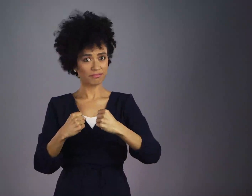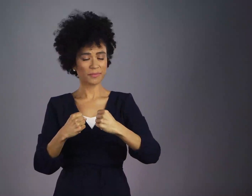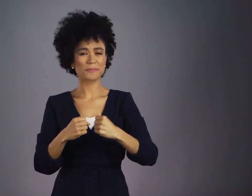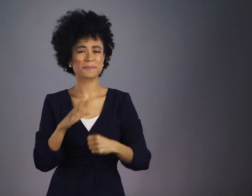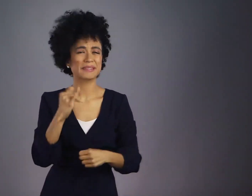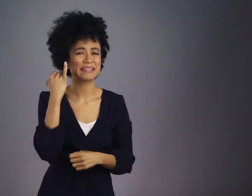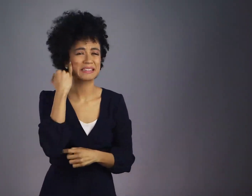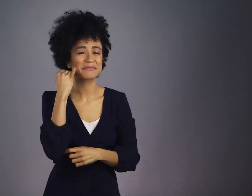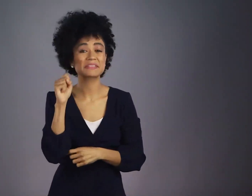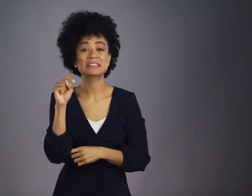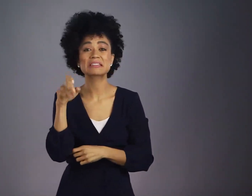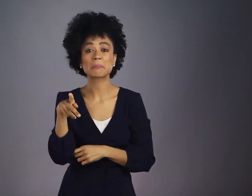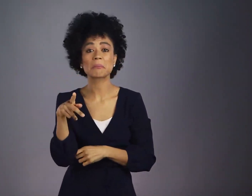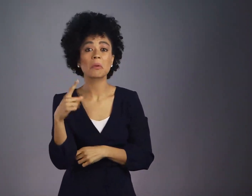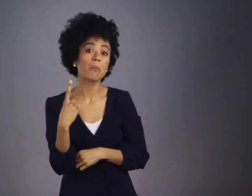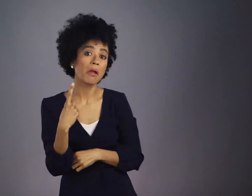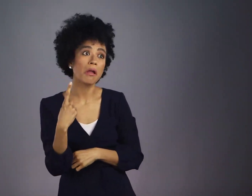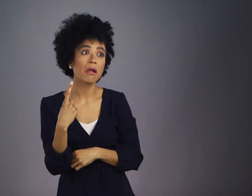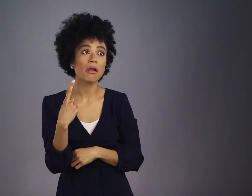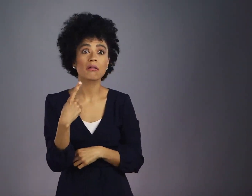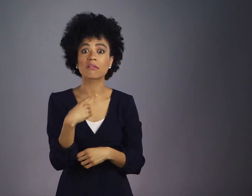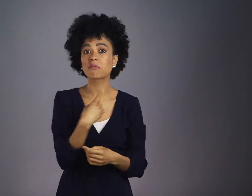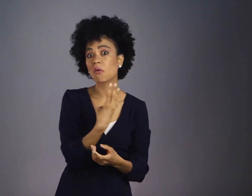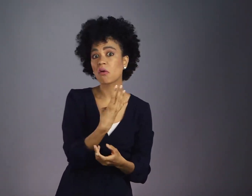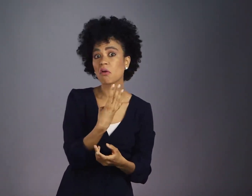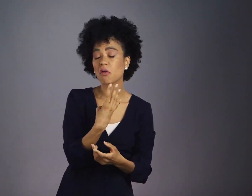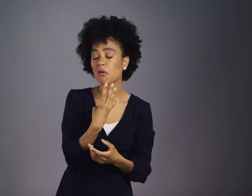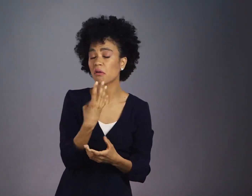Have we skimped on the cement put into the foundation?